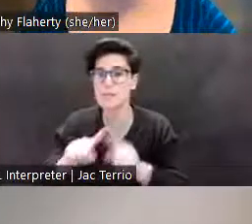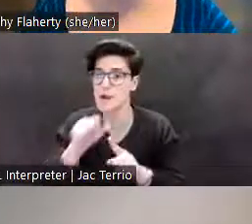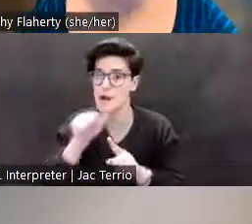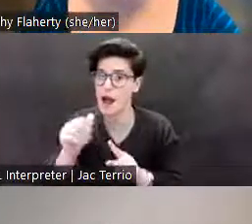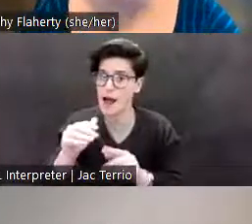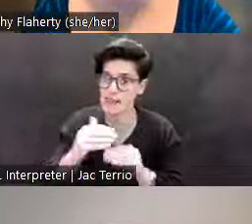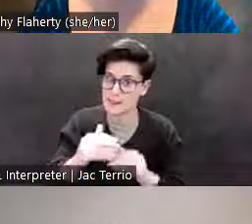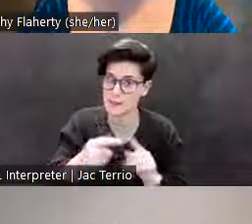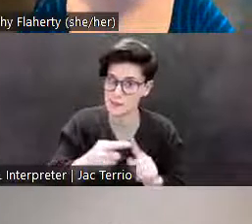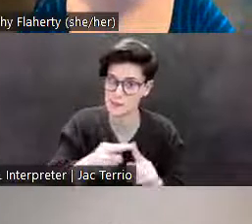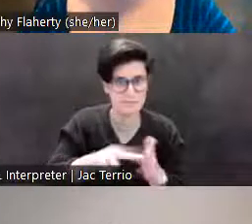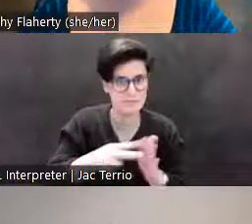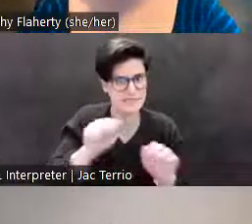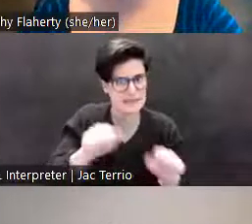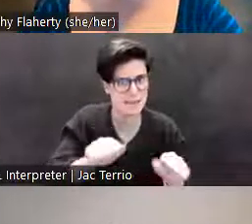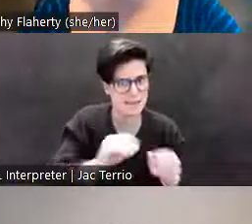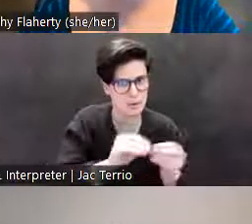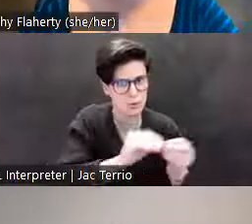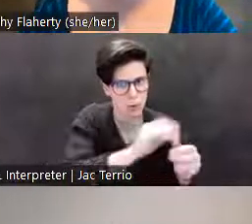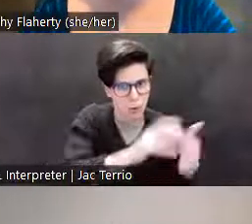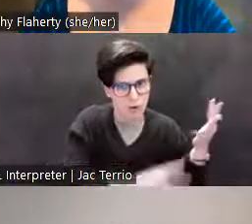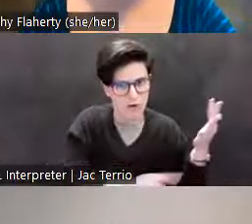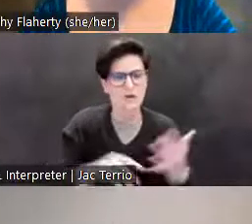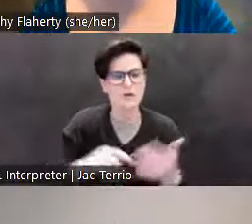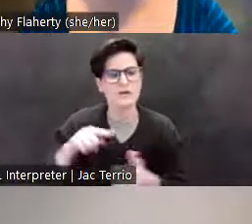of the immune system. 15:22:32 Normal cell growth. So cancer is